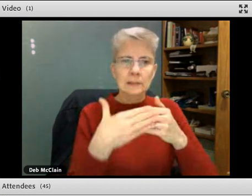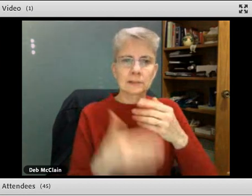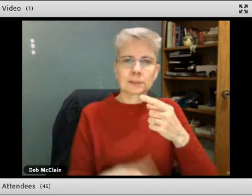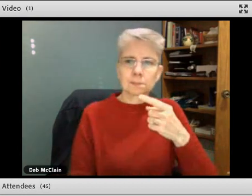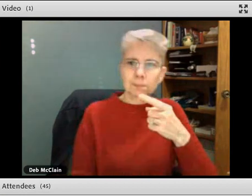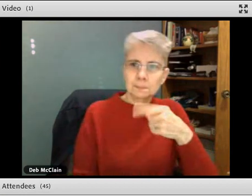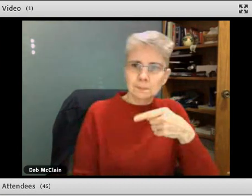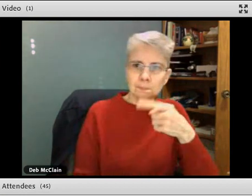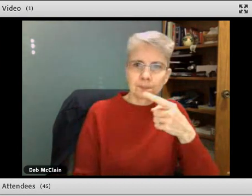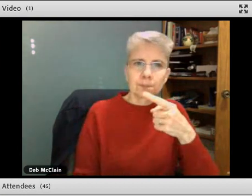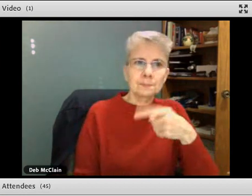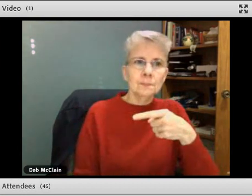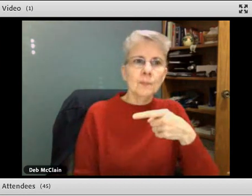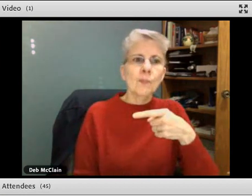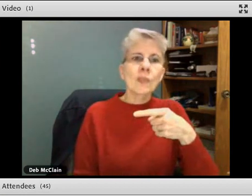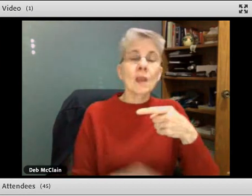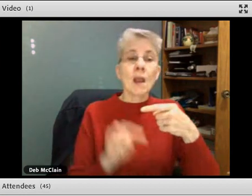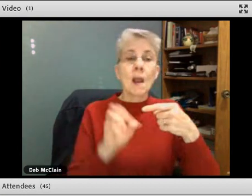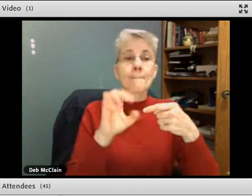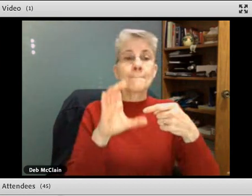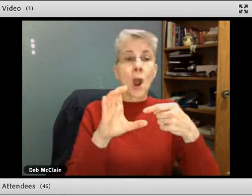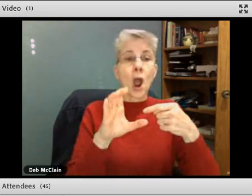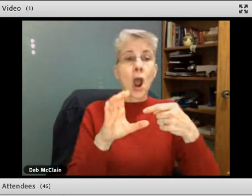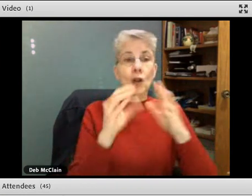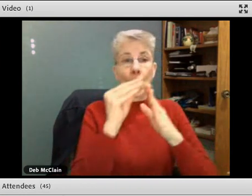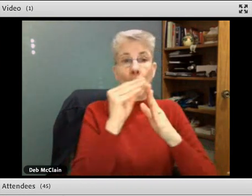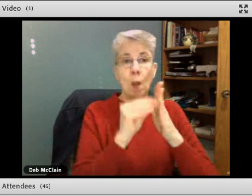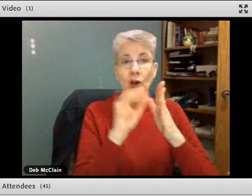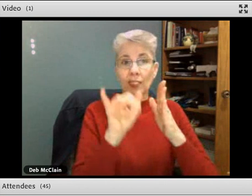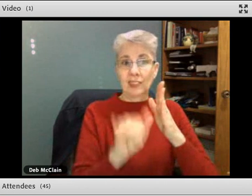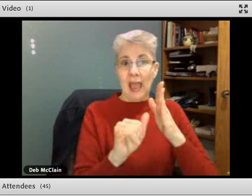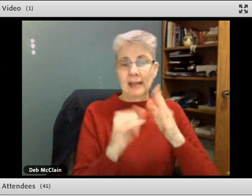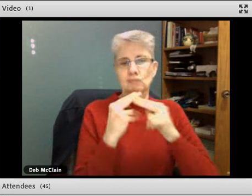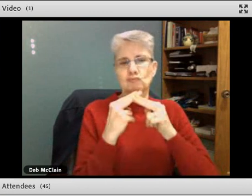A MARC record is often called a surrogate for an actual item.